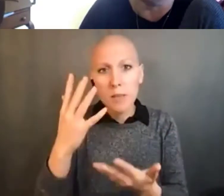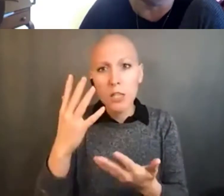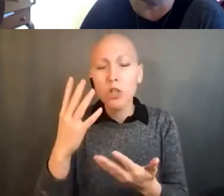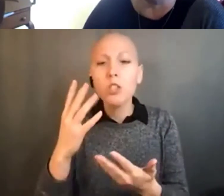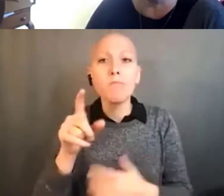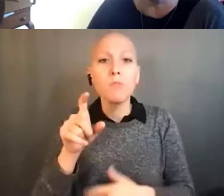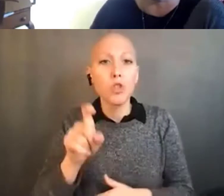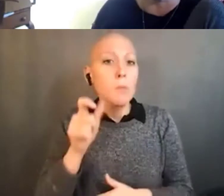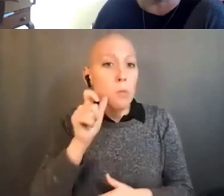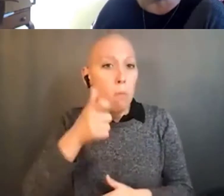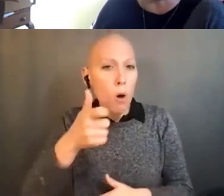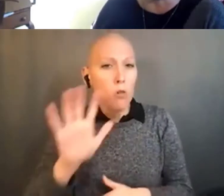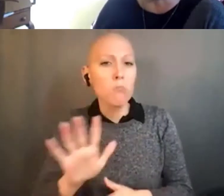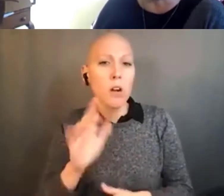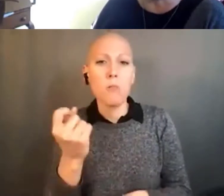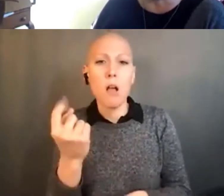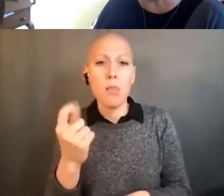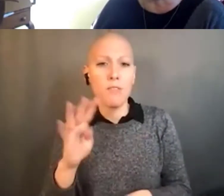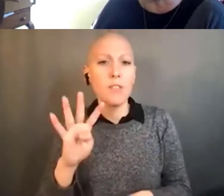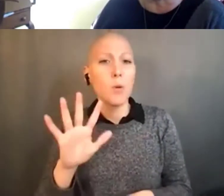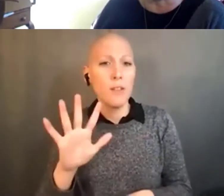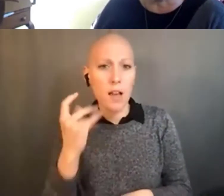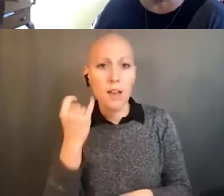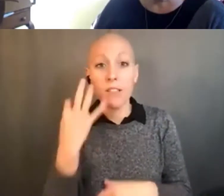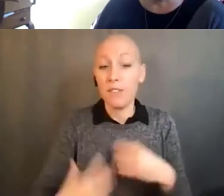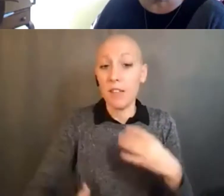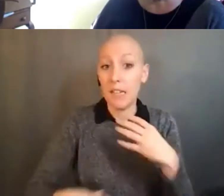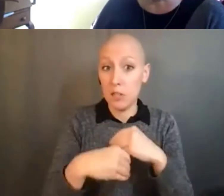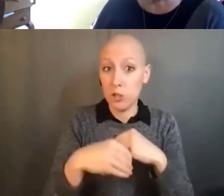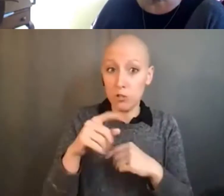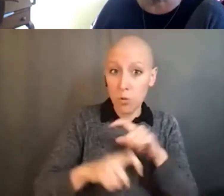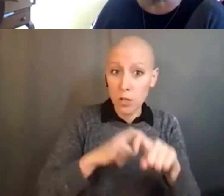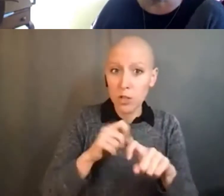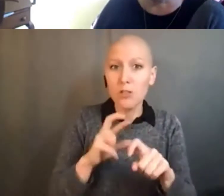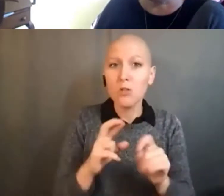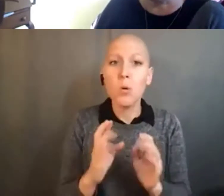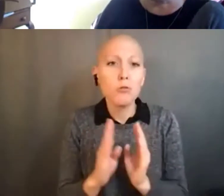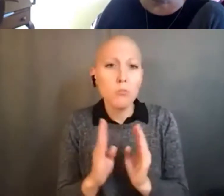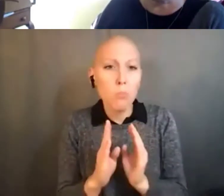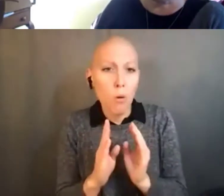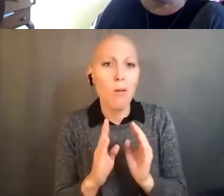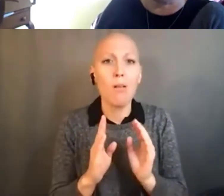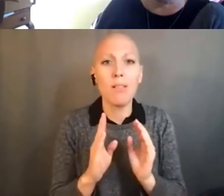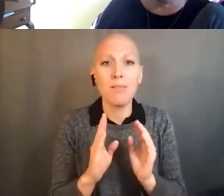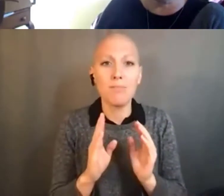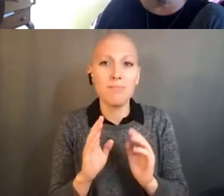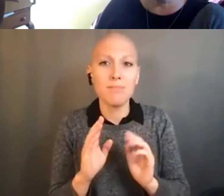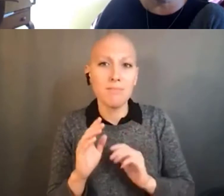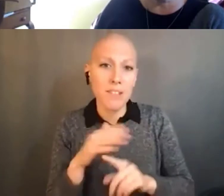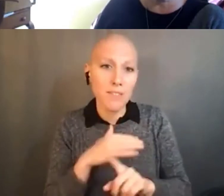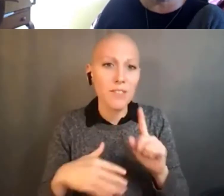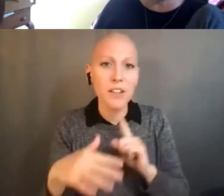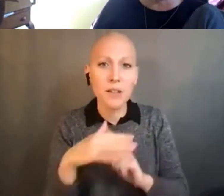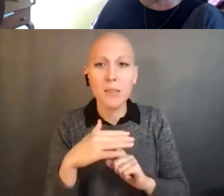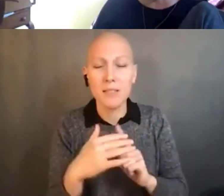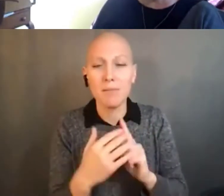if you have additional questions or you want a smaller environment to ask your questions, we welcome you to come there. Kasima Garst: Wonderful and, Emily,